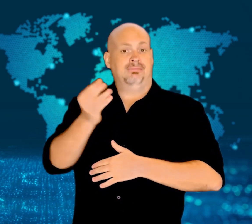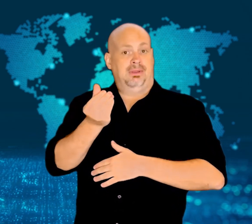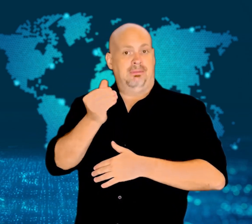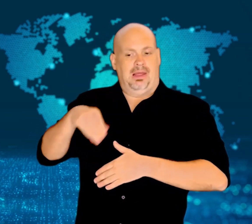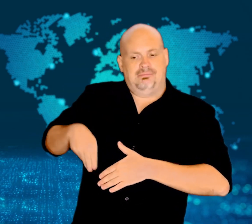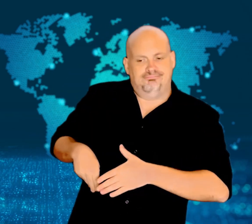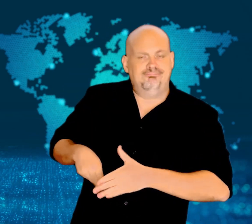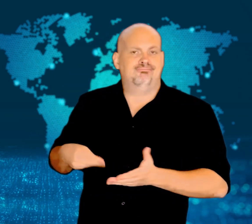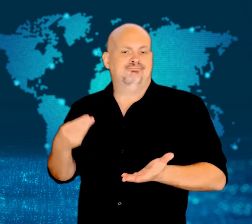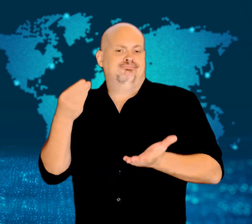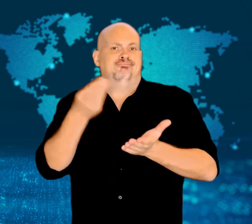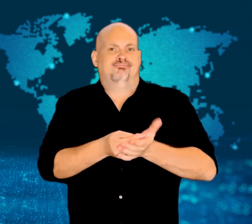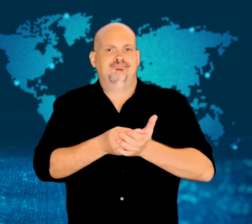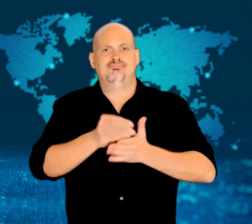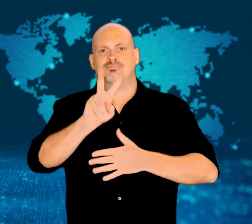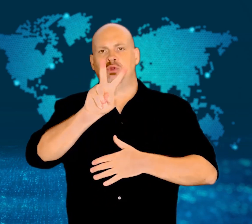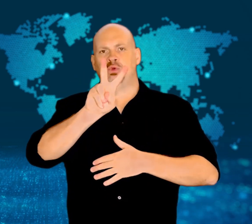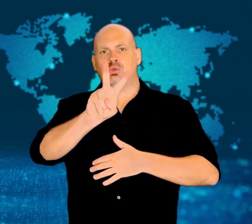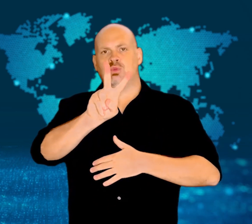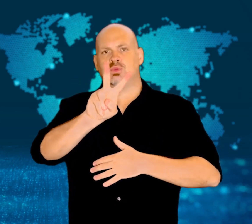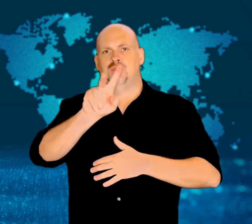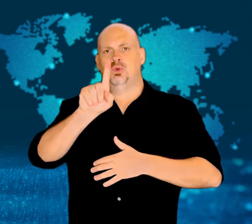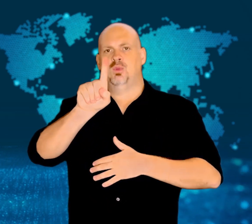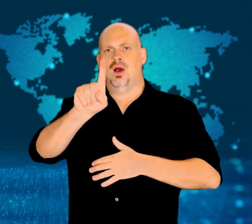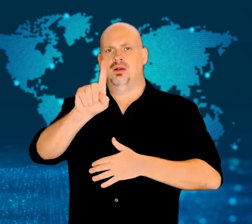to pay for the rest.